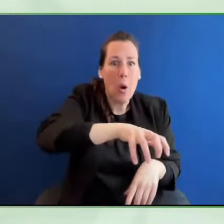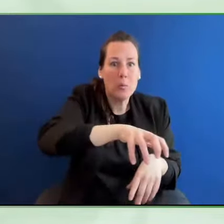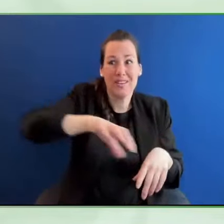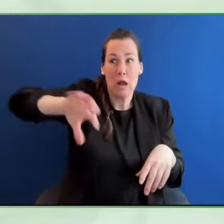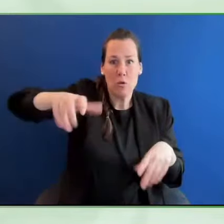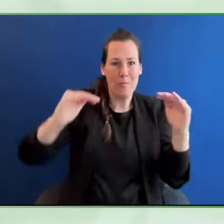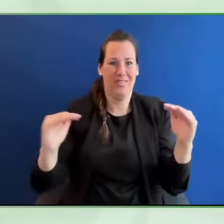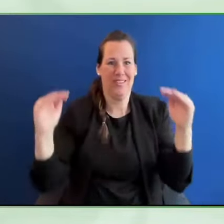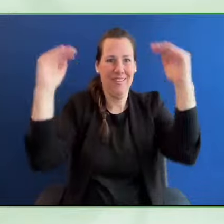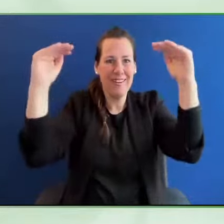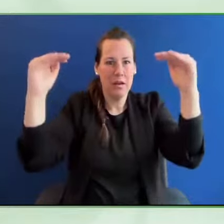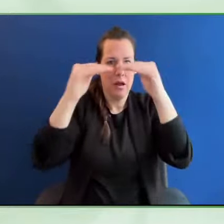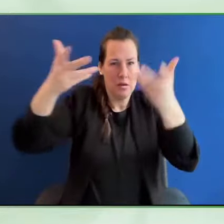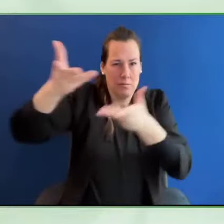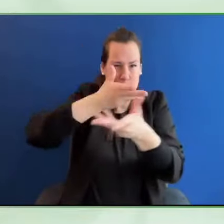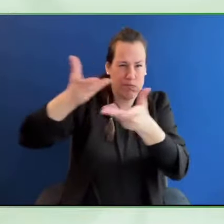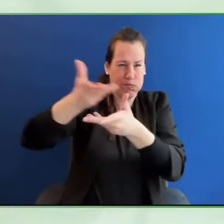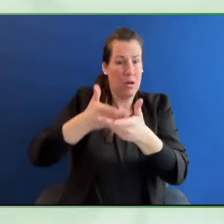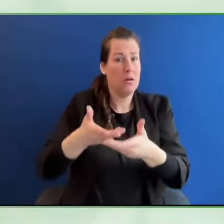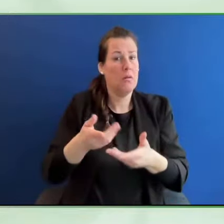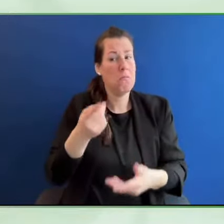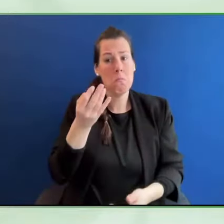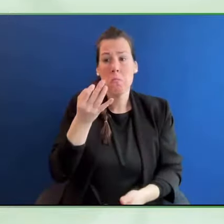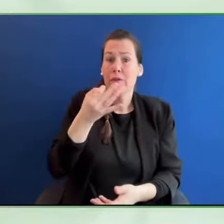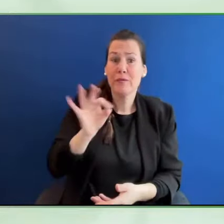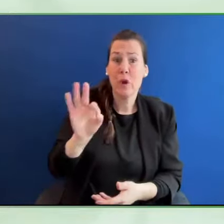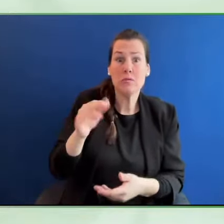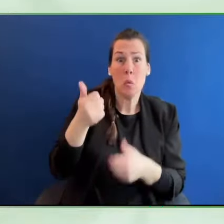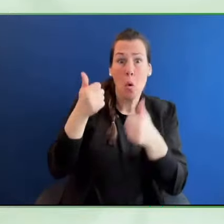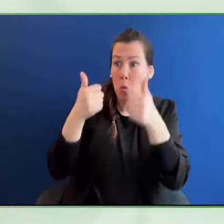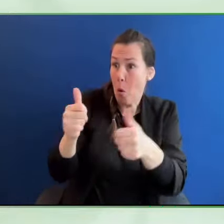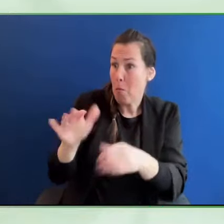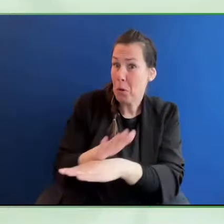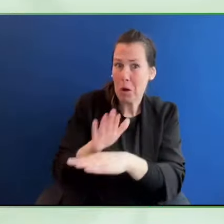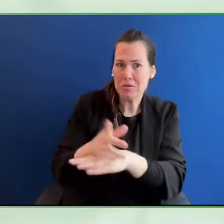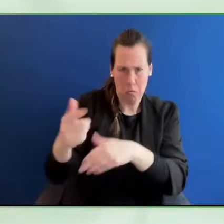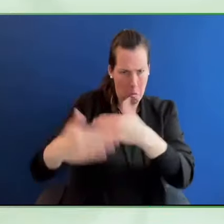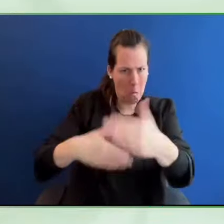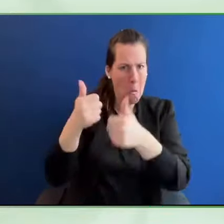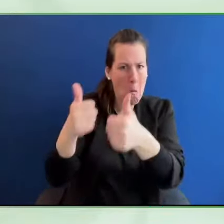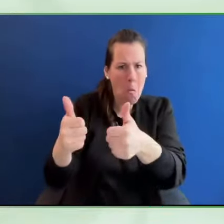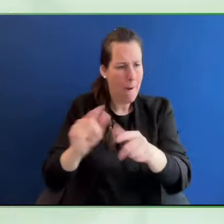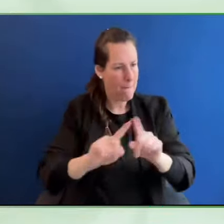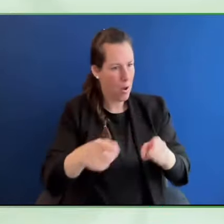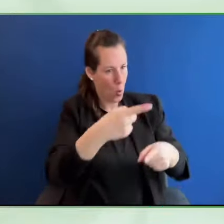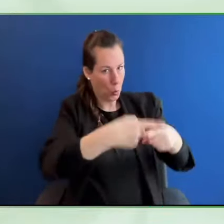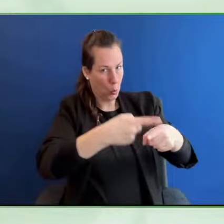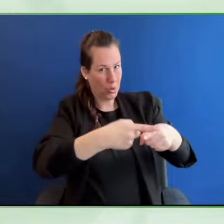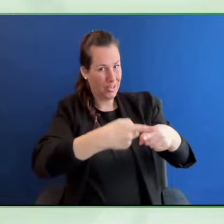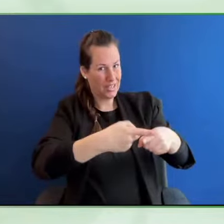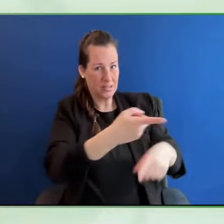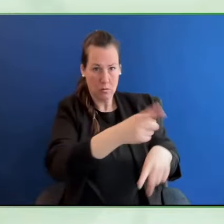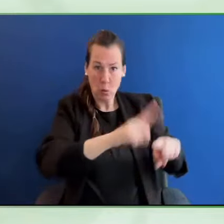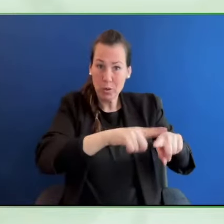You have more than 300 organisations where you are the umbrella and representing them,